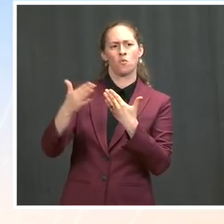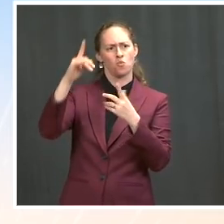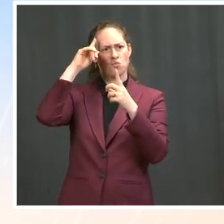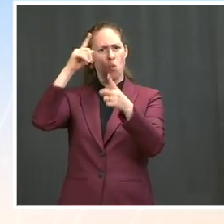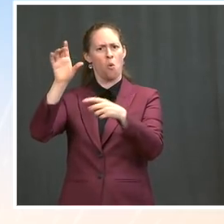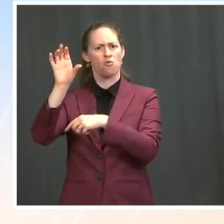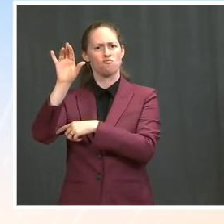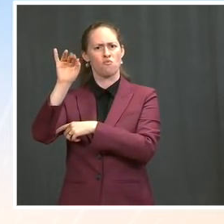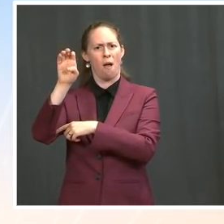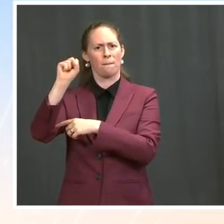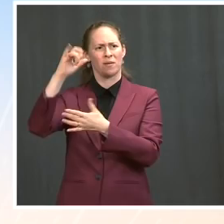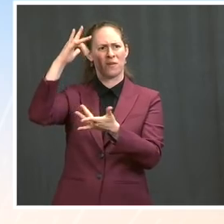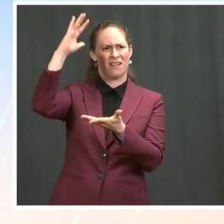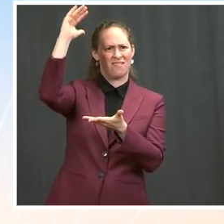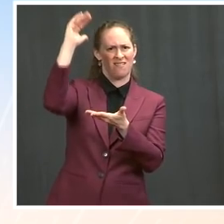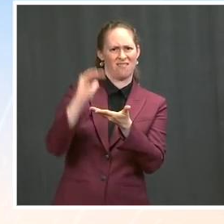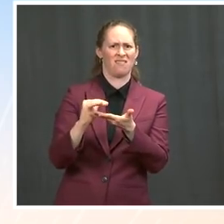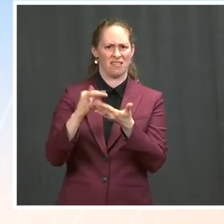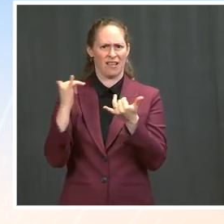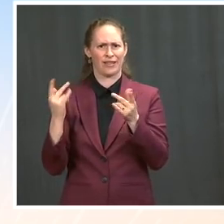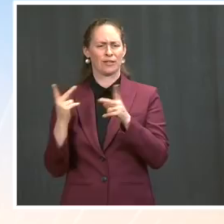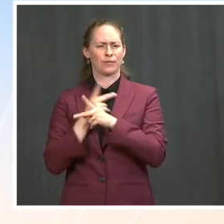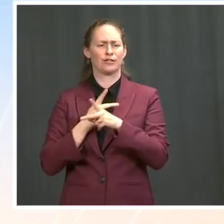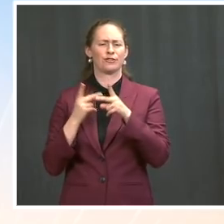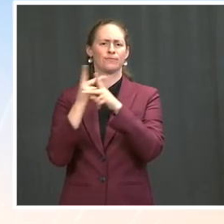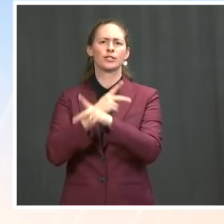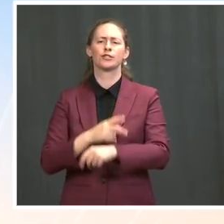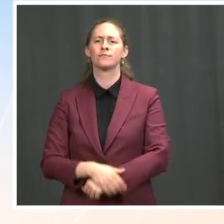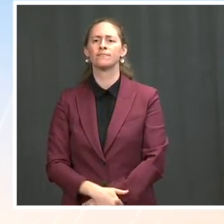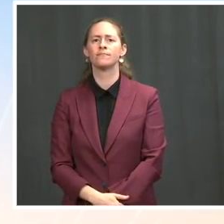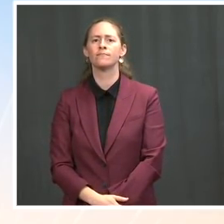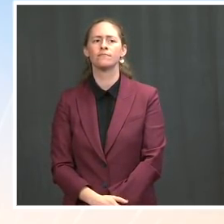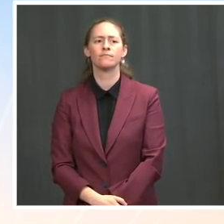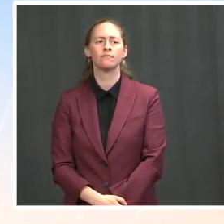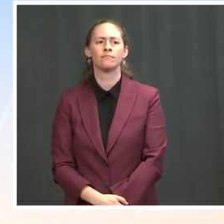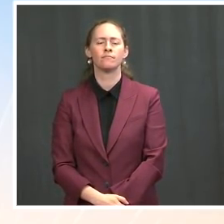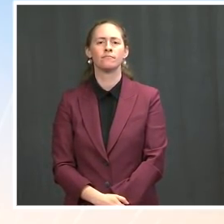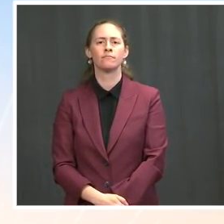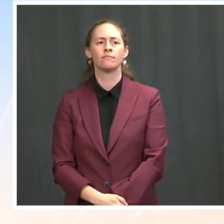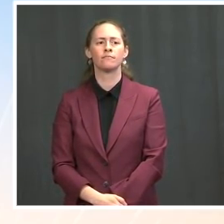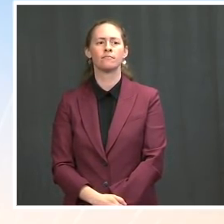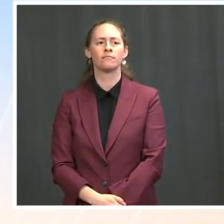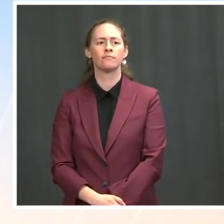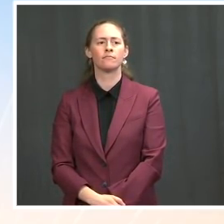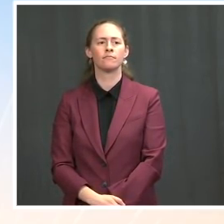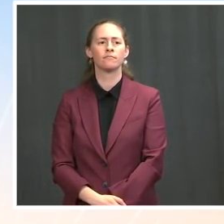The Press: And I just wanted to follow up on Phil's question -- >> Ms. Psaki: Sure. The Press: -- from earlier about the Manchin compromise that had been floated.